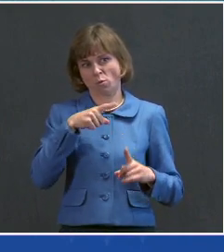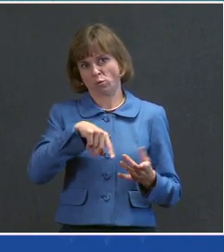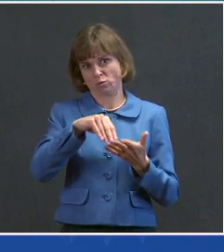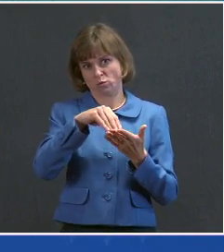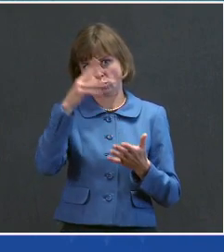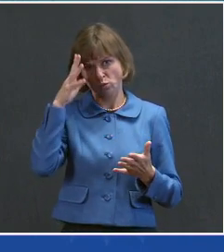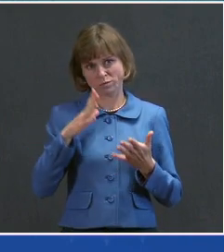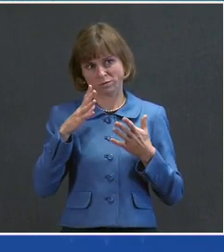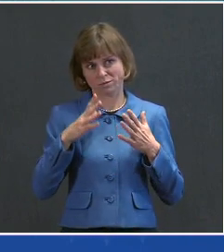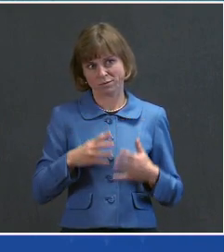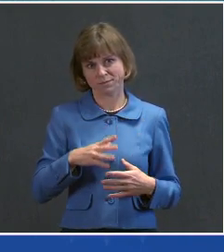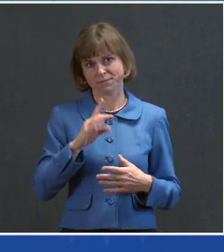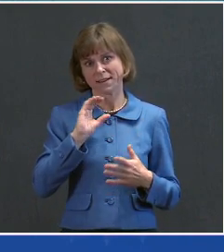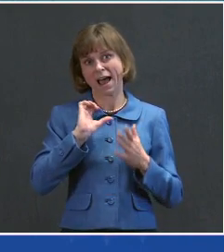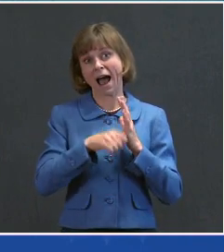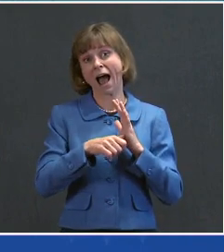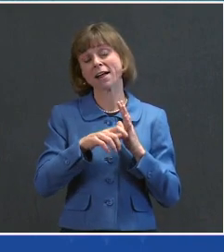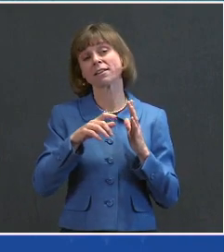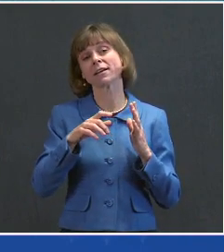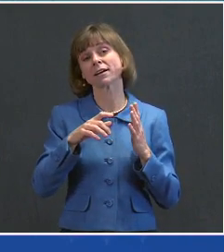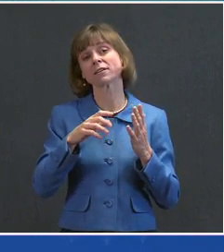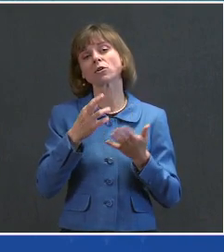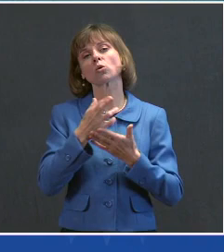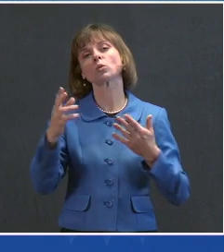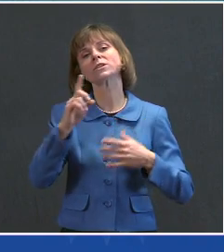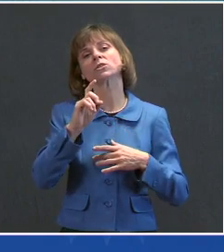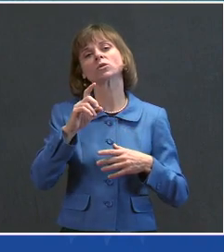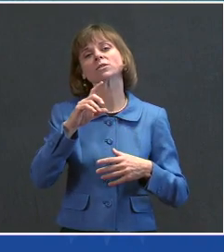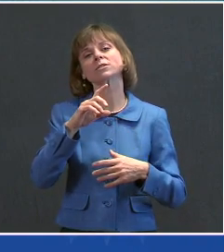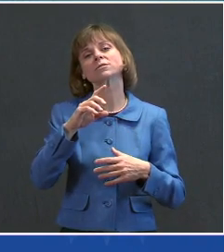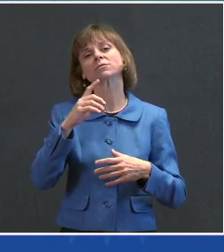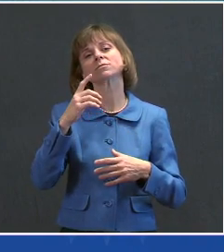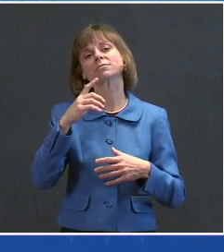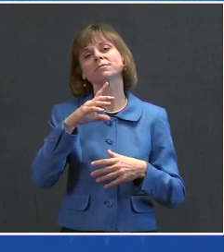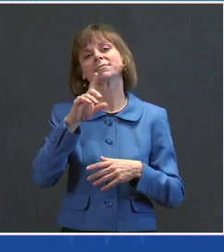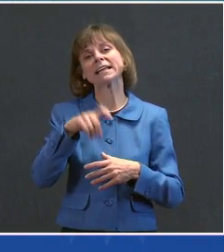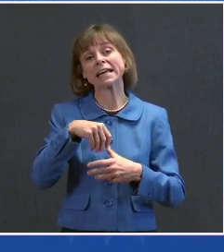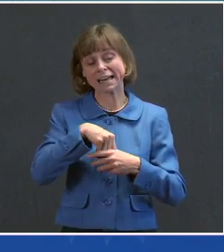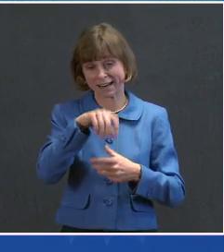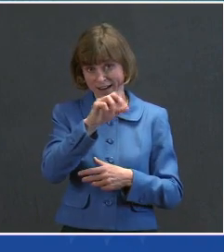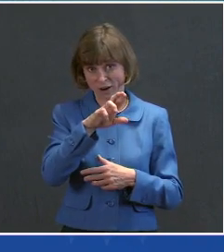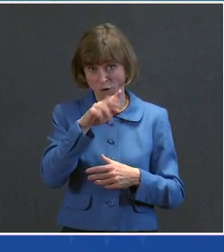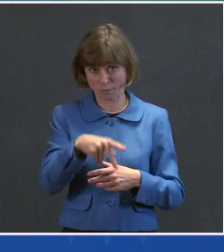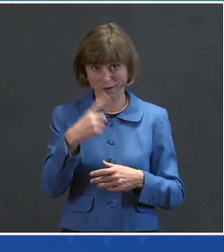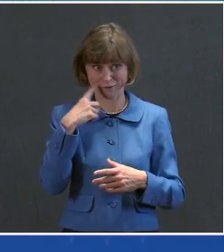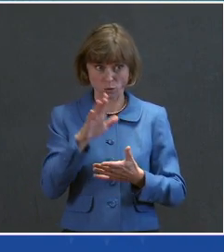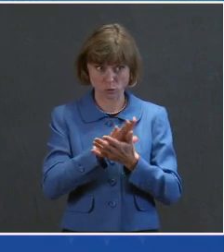in the American Rescue Plan needed for schools to open -- remain open; and address the needs of students,